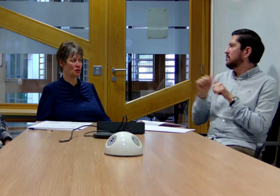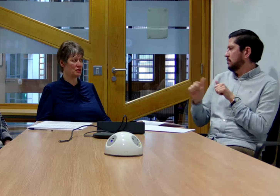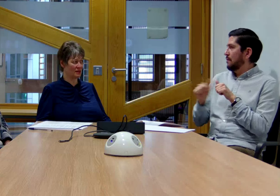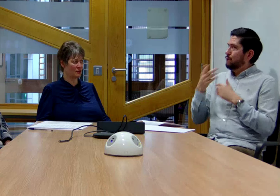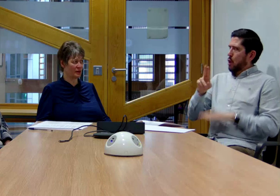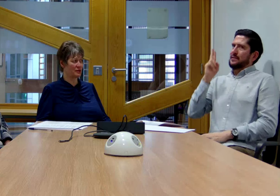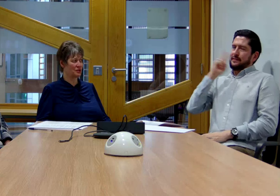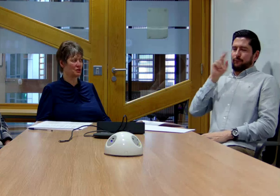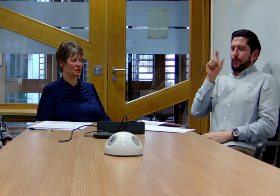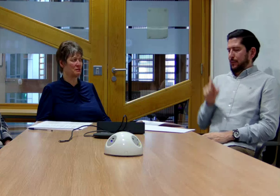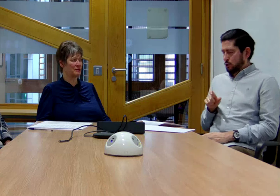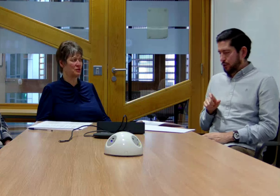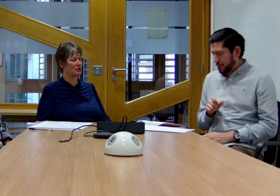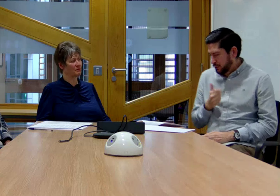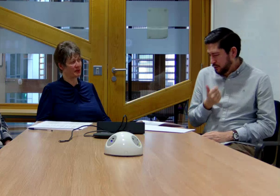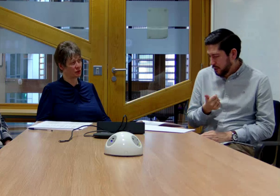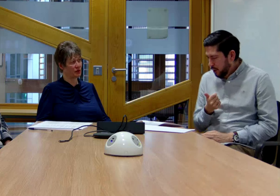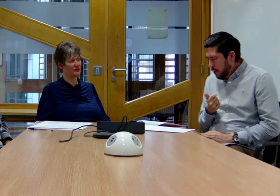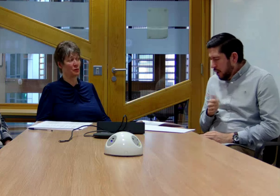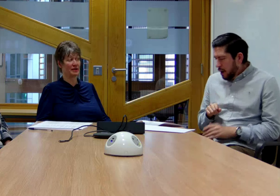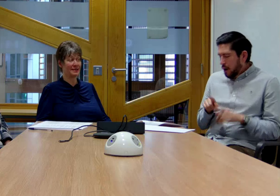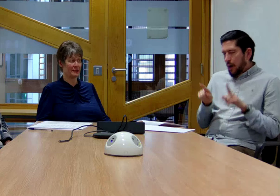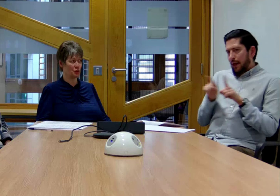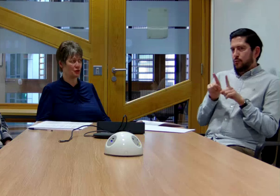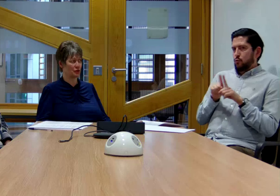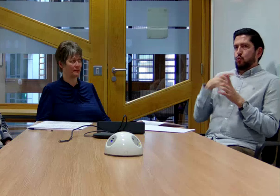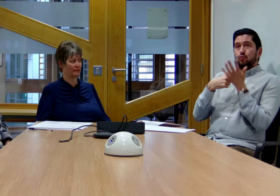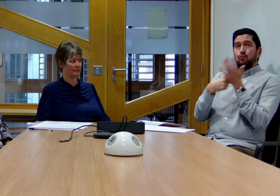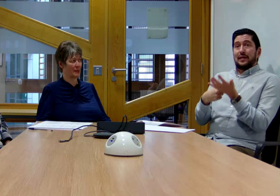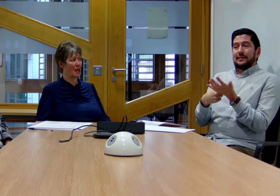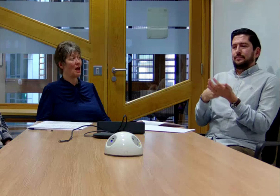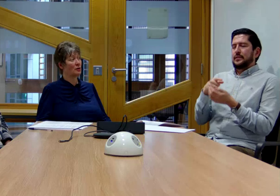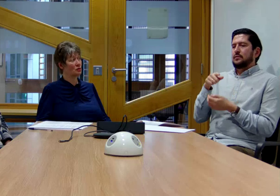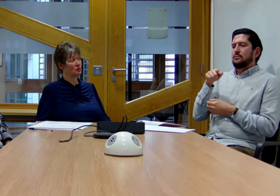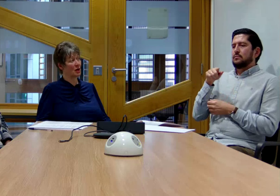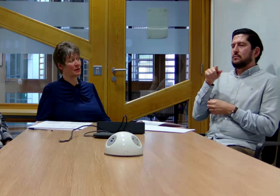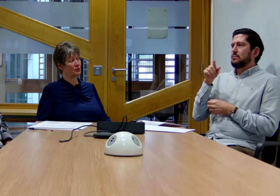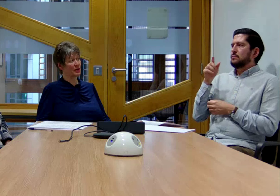experience brought into teaching. Also deaf awareness is going to be better compared to